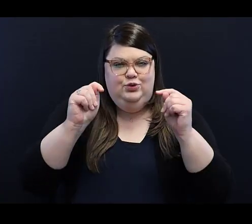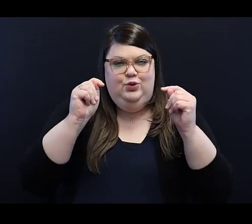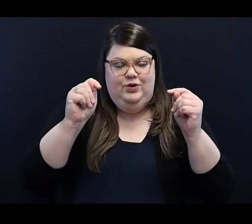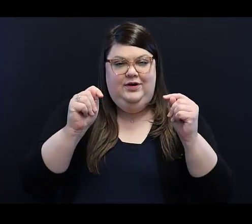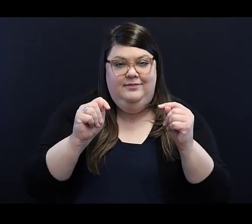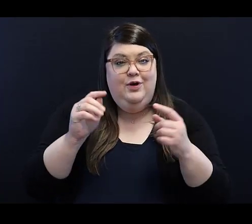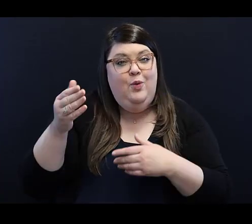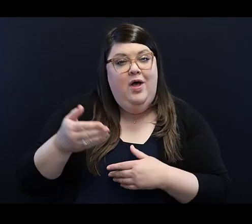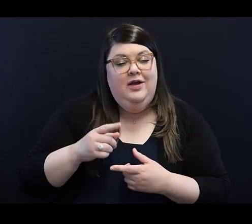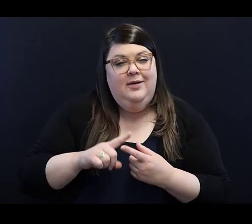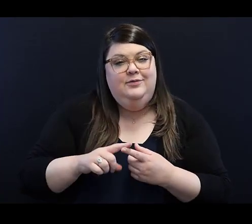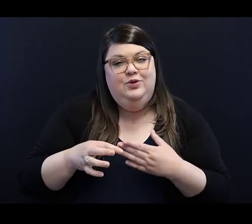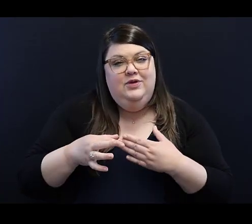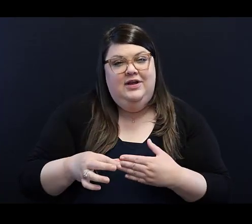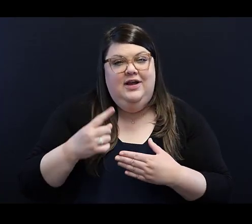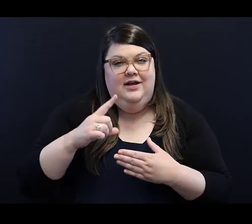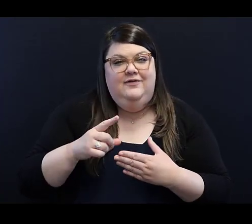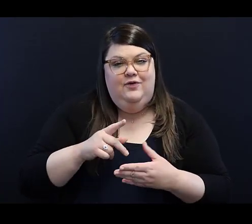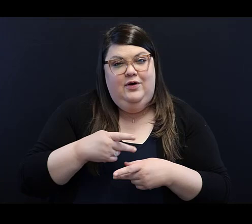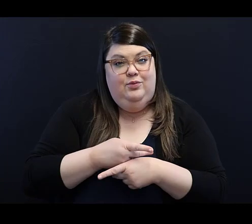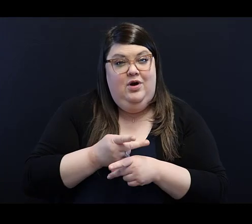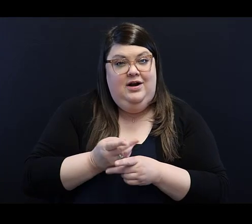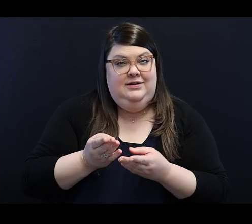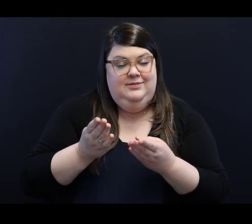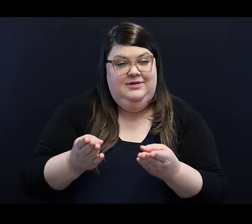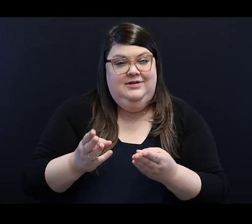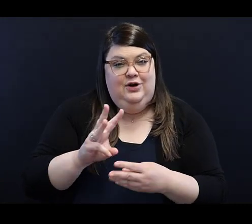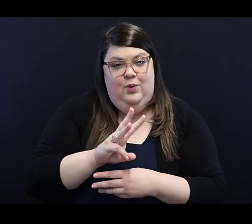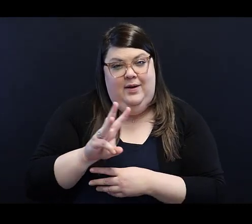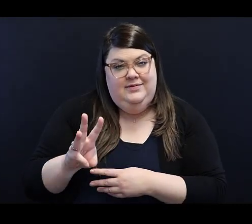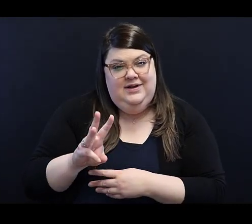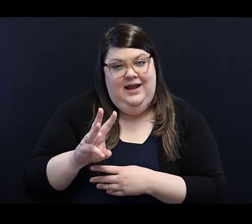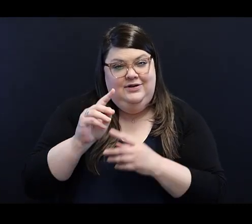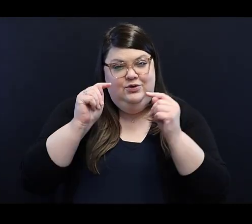Welcome to the Guide for Product Submission and Websites tutorial from the National